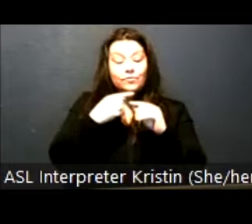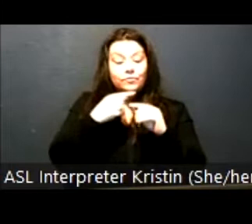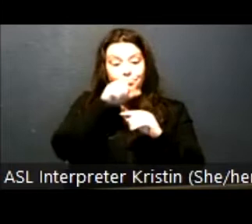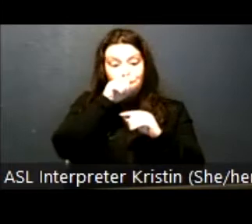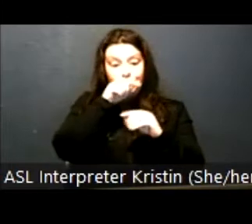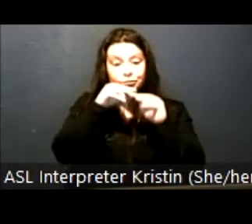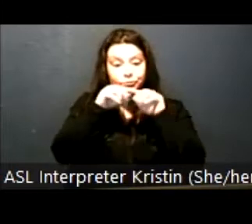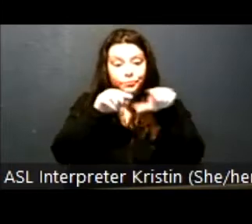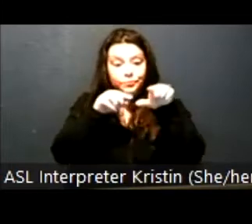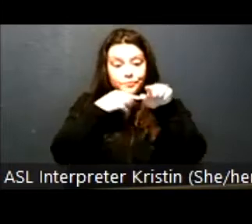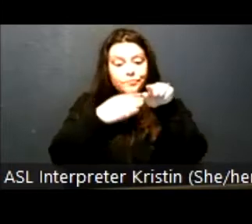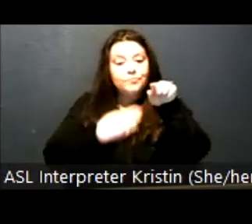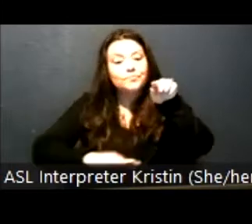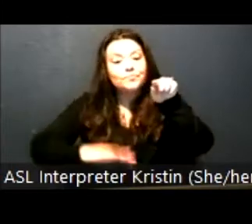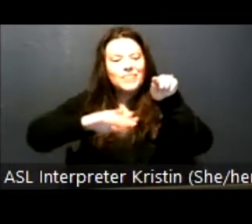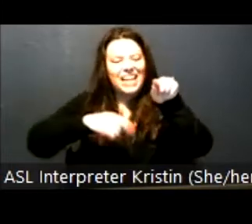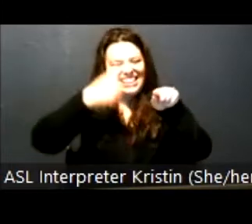I think that's giving it away, but I’m going to turn it over